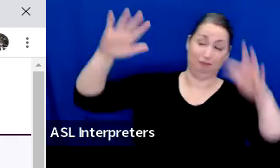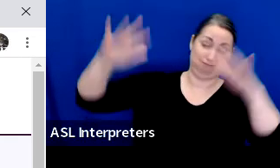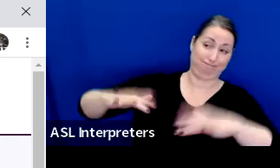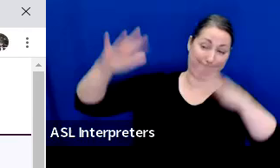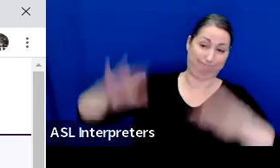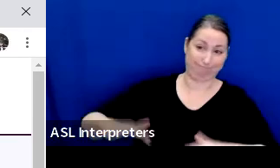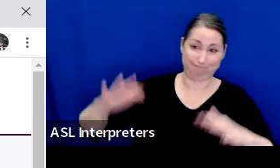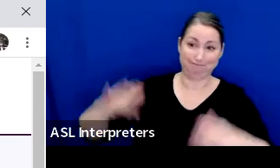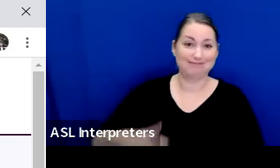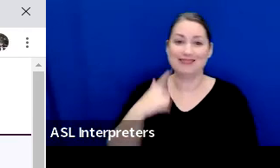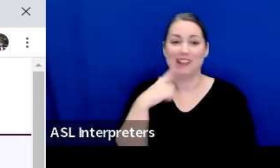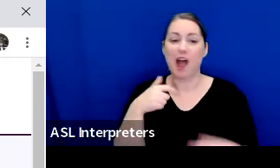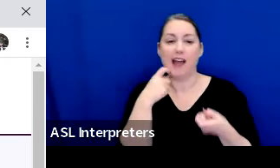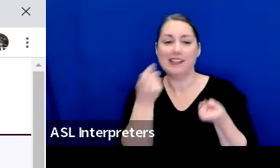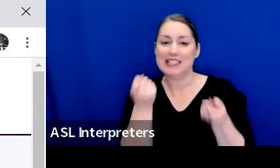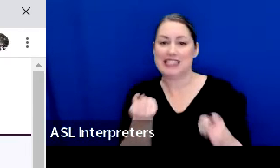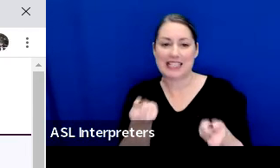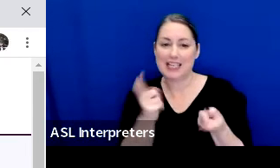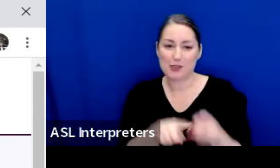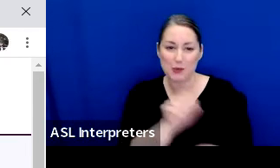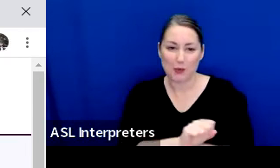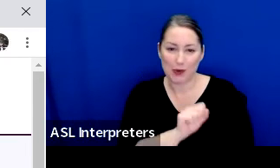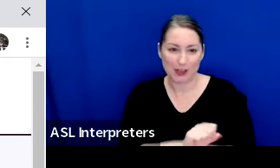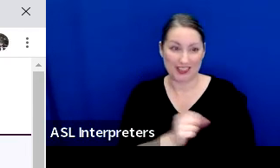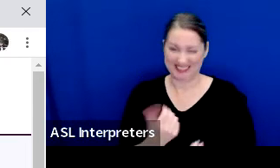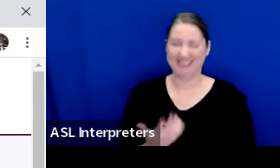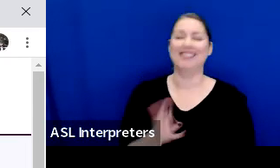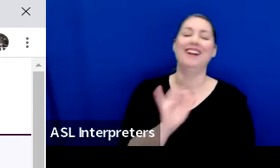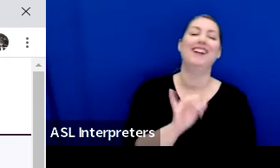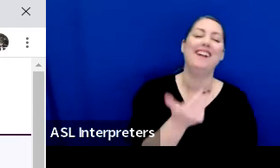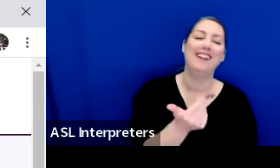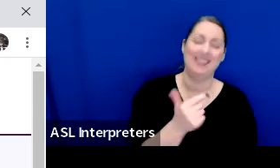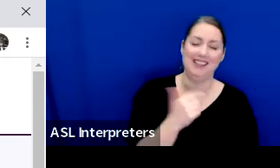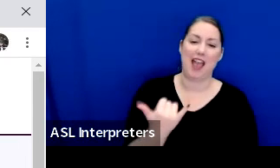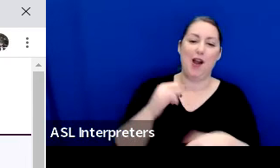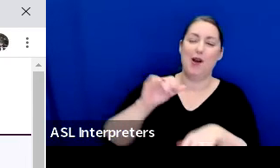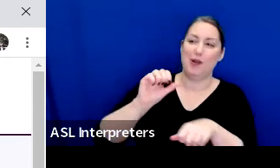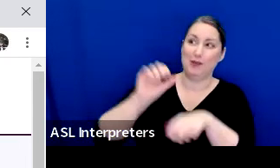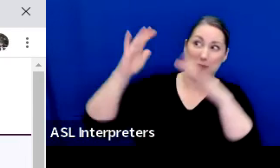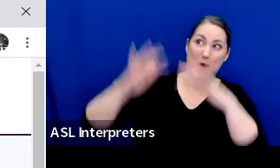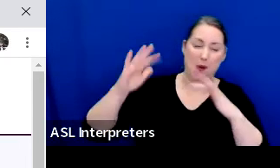We didn't ski to work either, though you have that. It's snowing right now. All right. Well, thank you again.